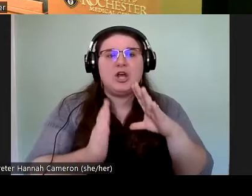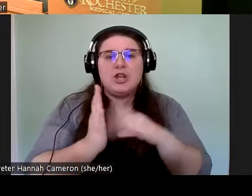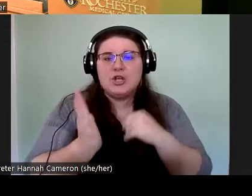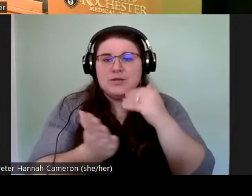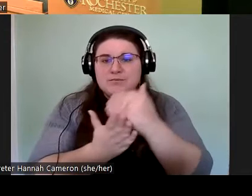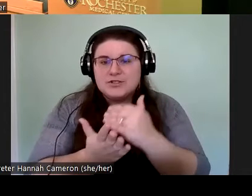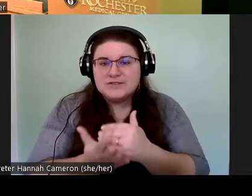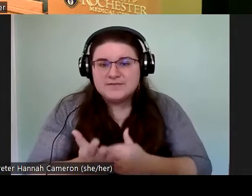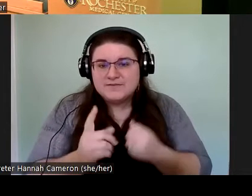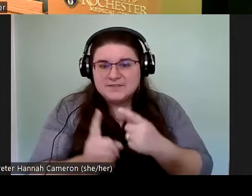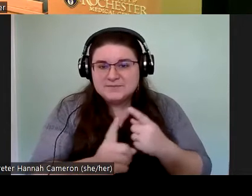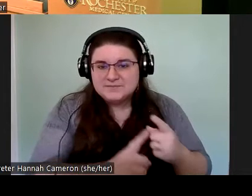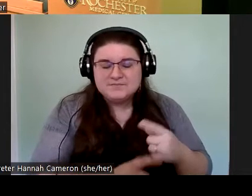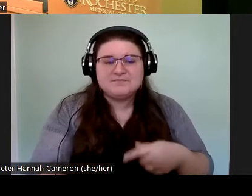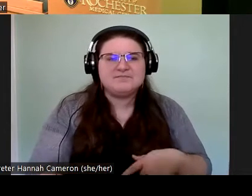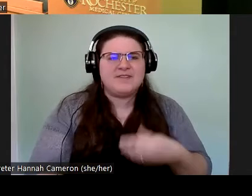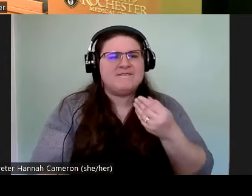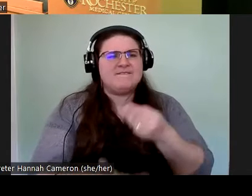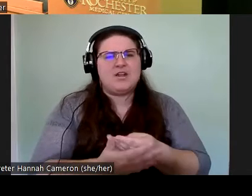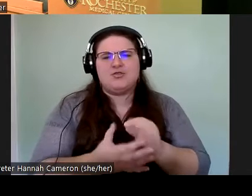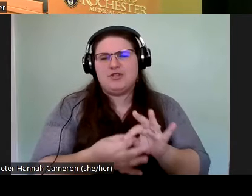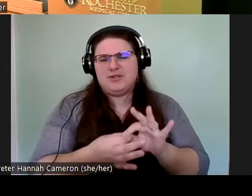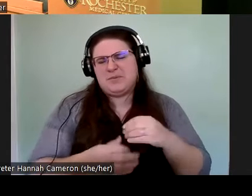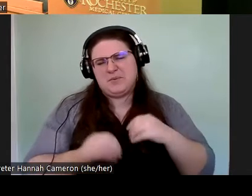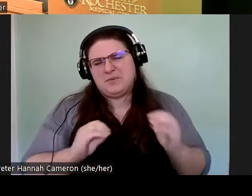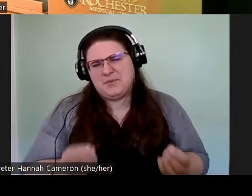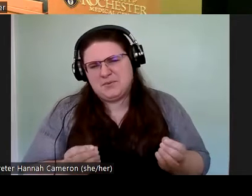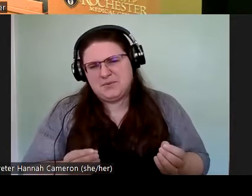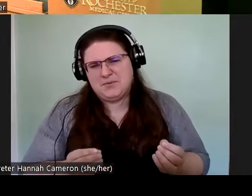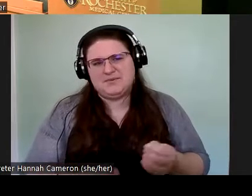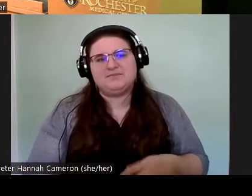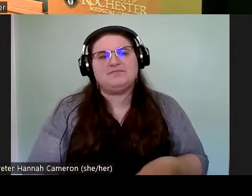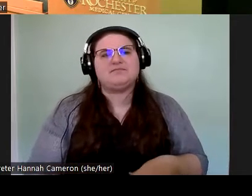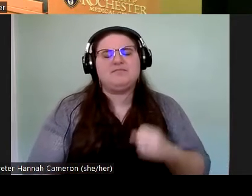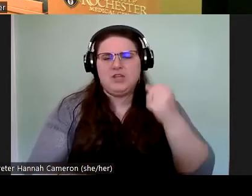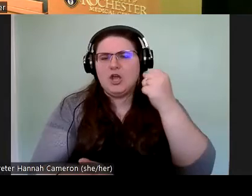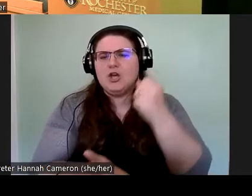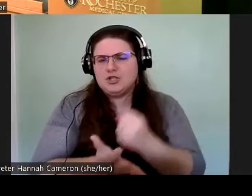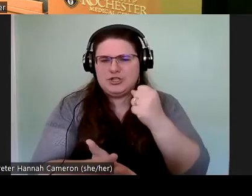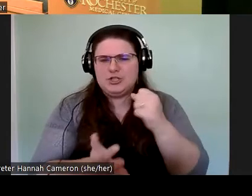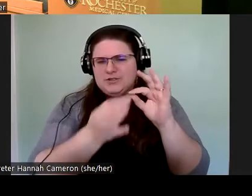and uh the financial relationships which there are none and then the accreditation statements